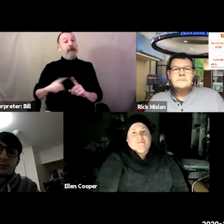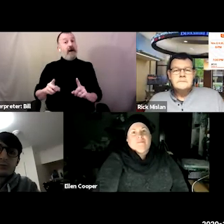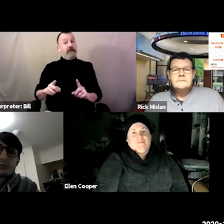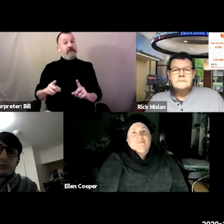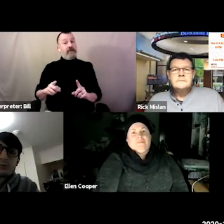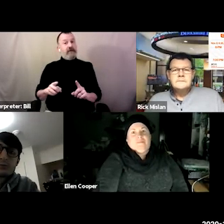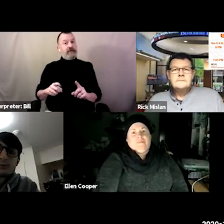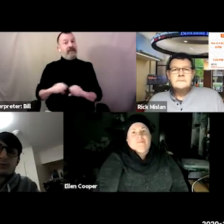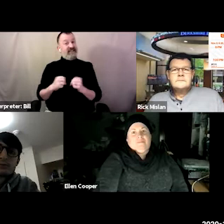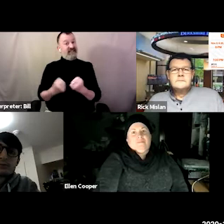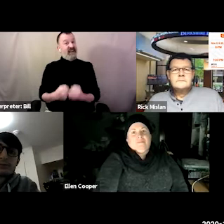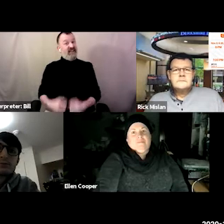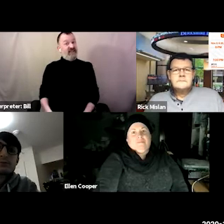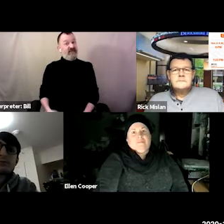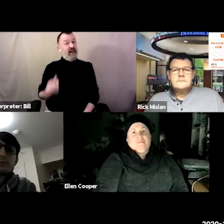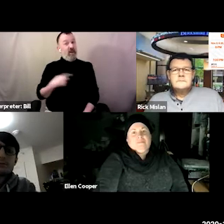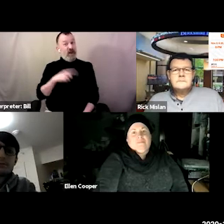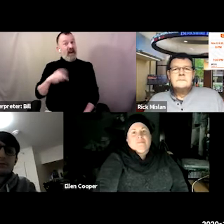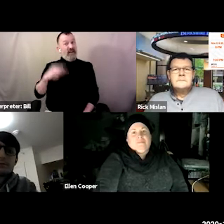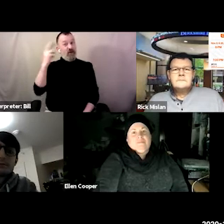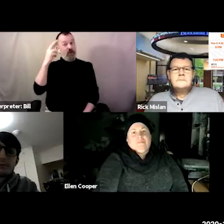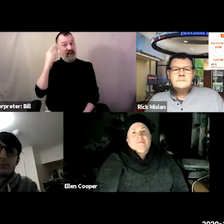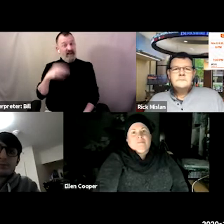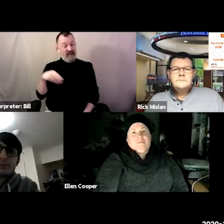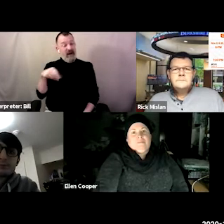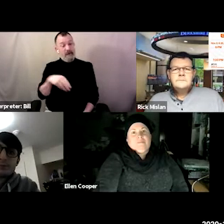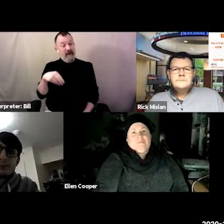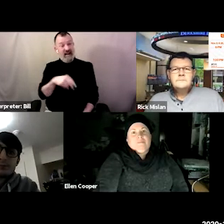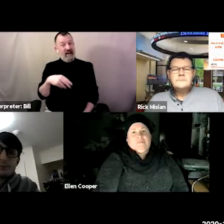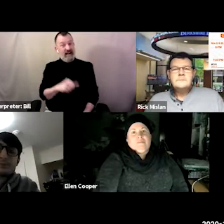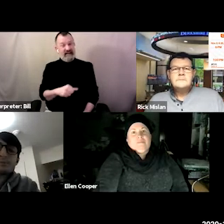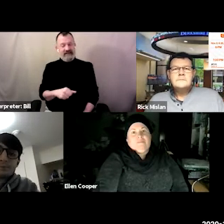got to kind of realize that paying these ransoms moving forward is probably a really bad idea.